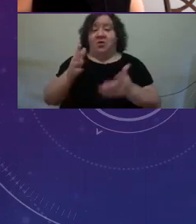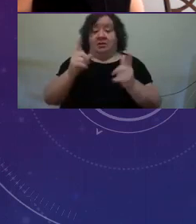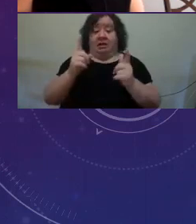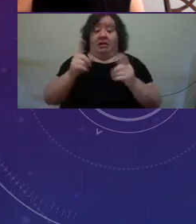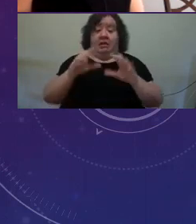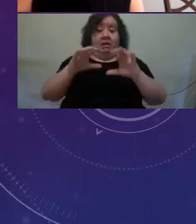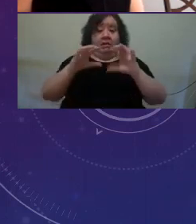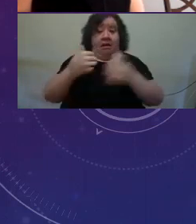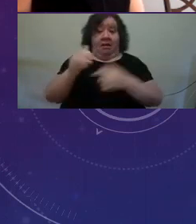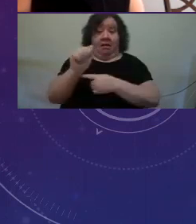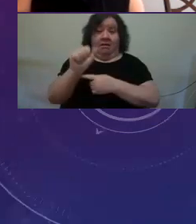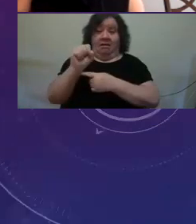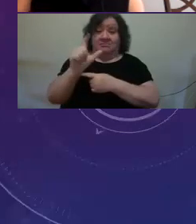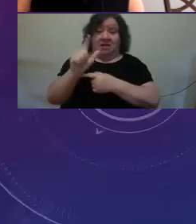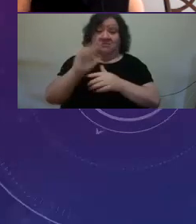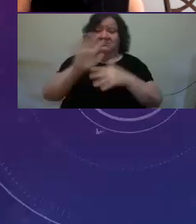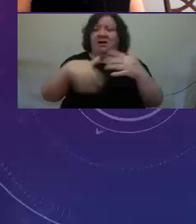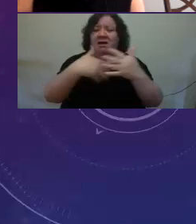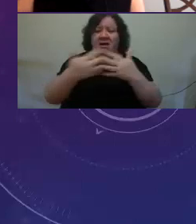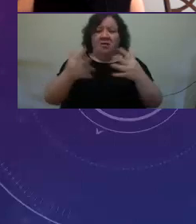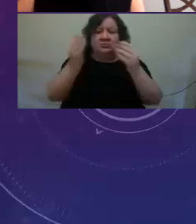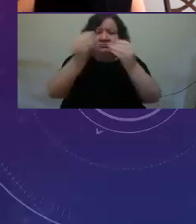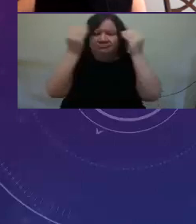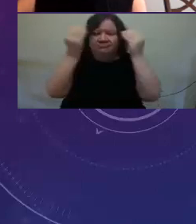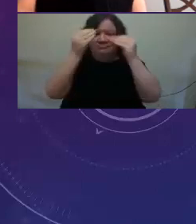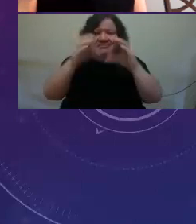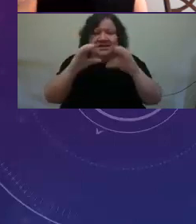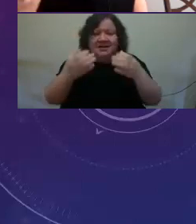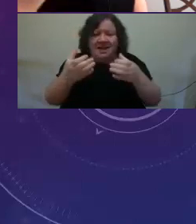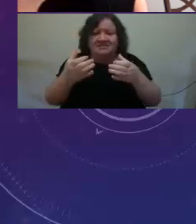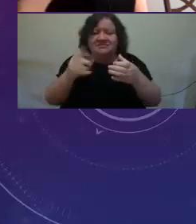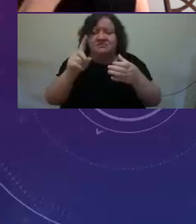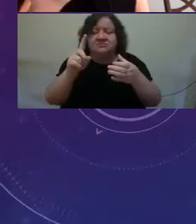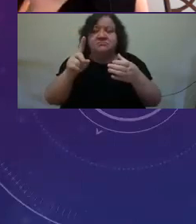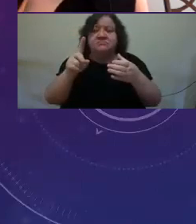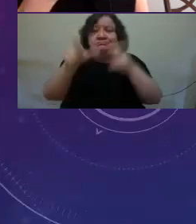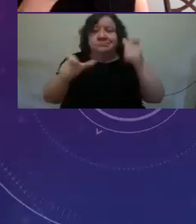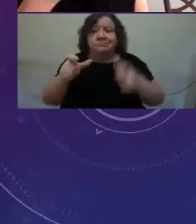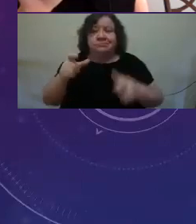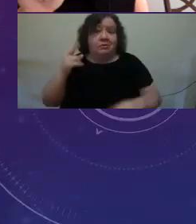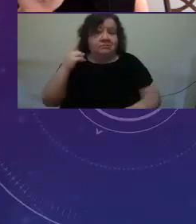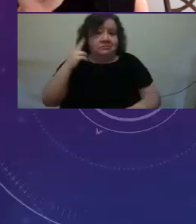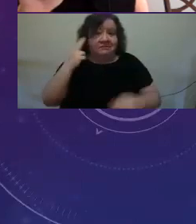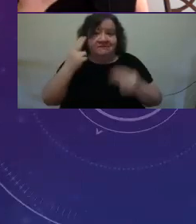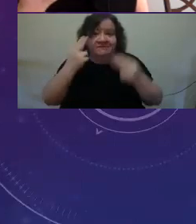mean you need to be creative so for example this is the letter A and now